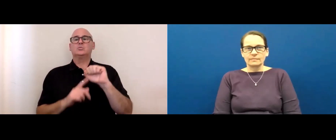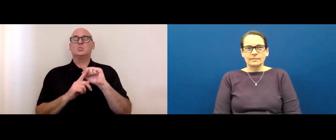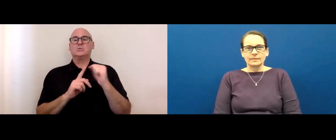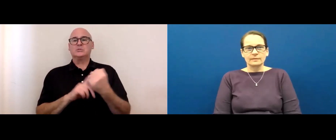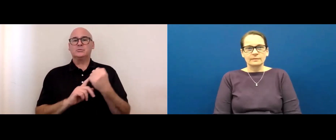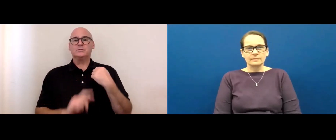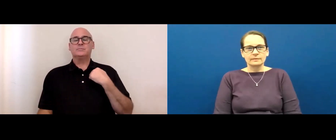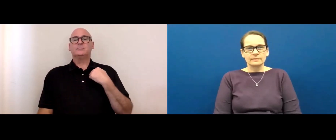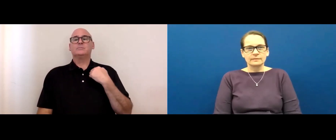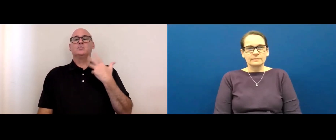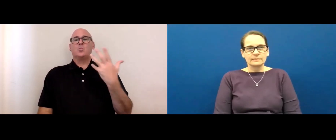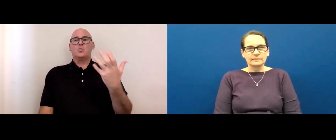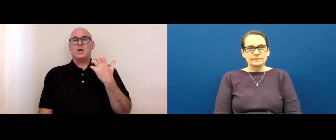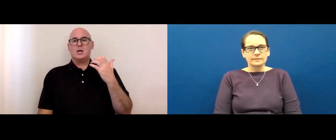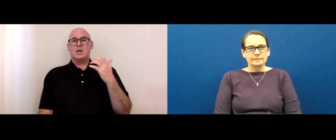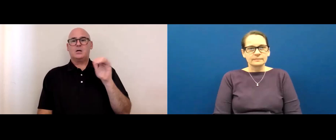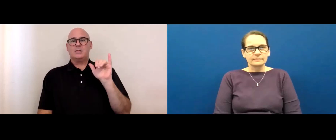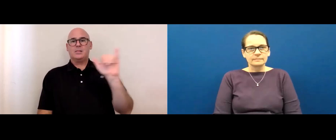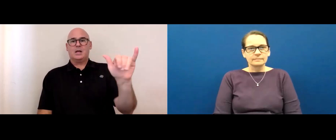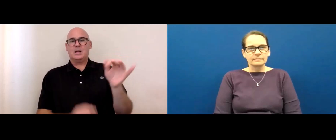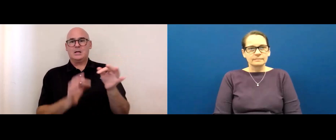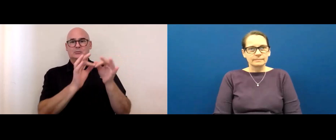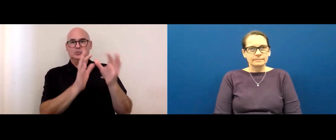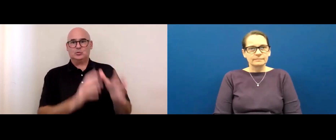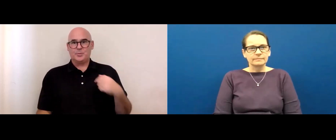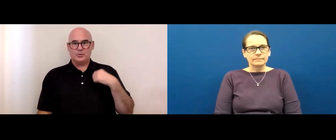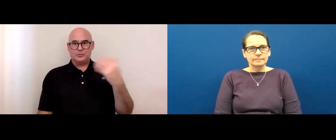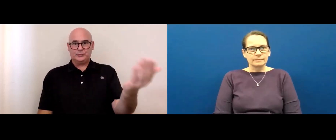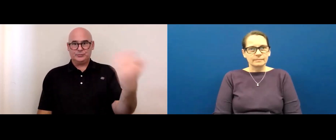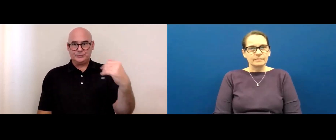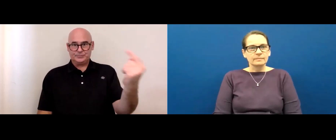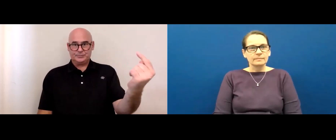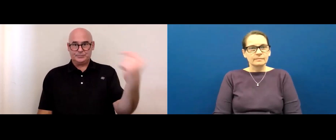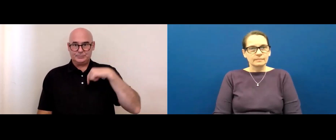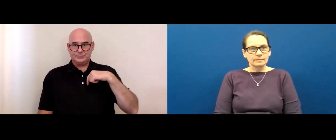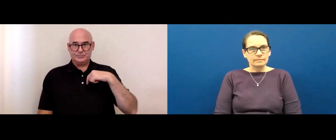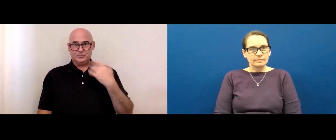and there was one situation that I was a part of I had a specific interpreter that I had asked to